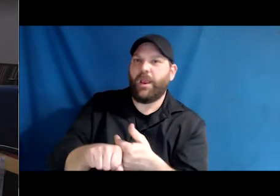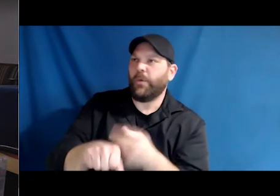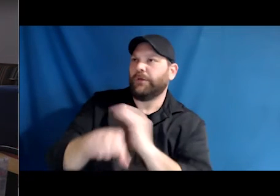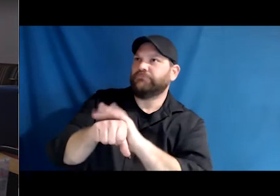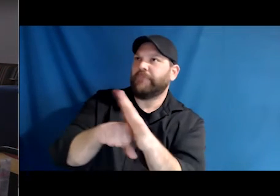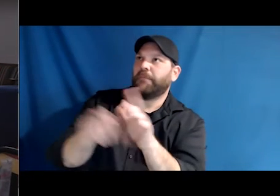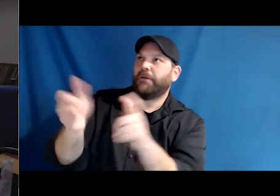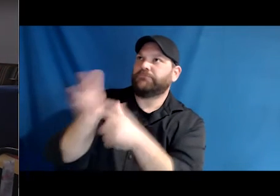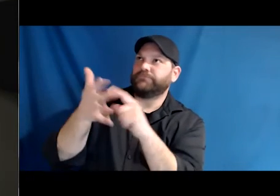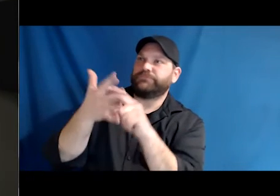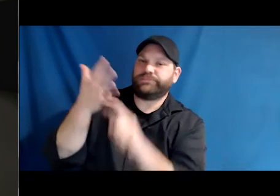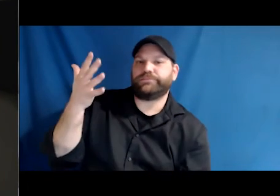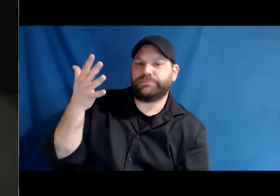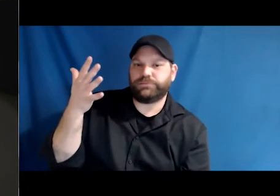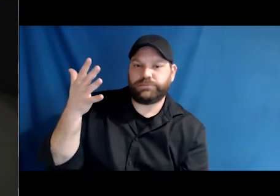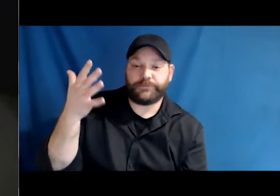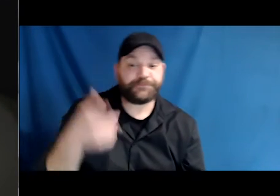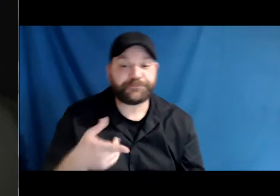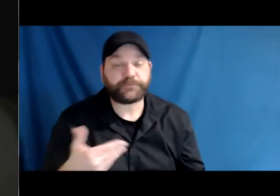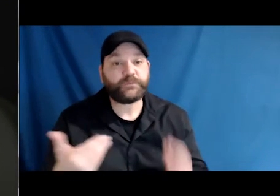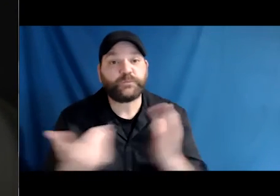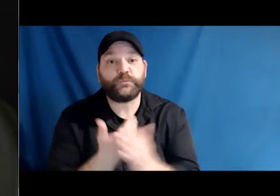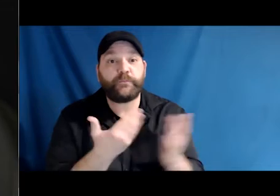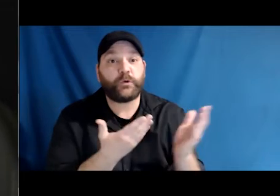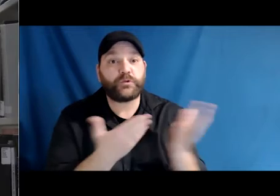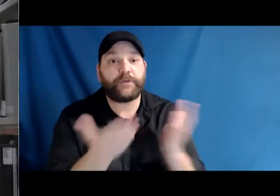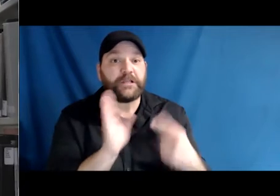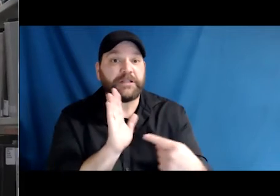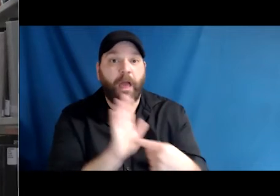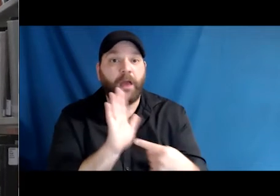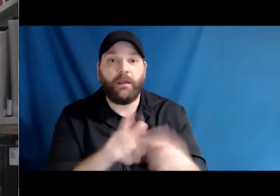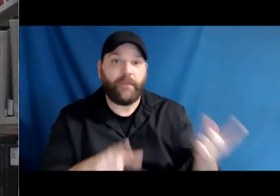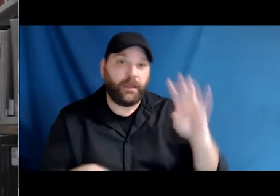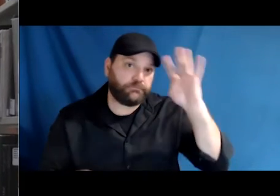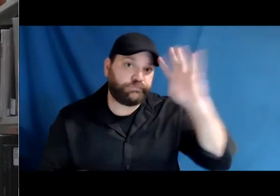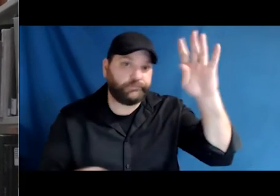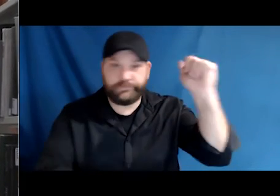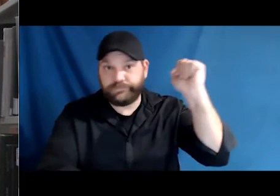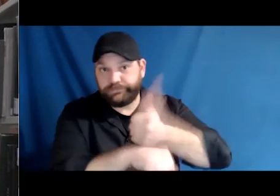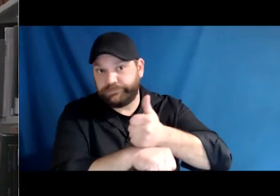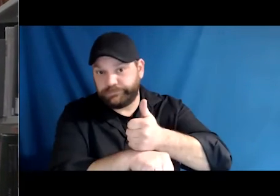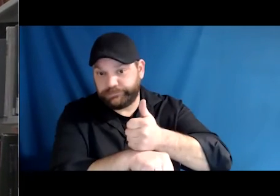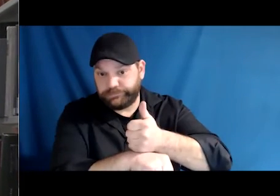They devised a completely new service model, which included a distance circulation